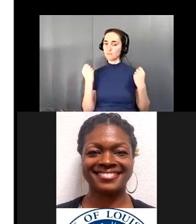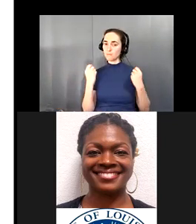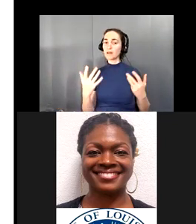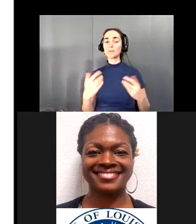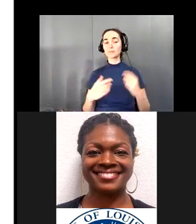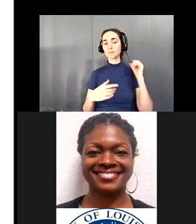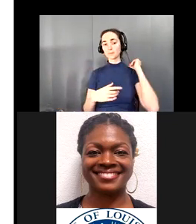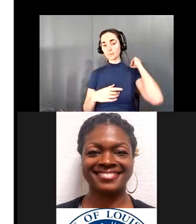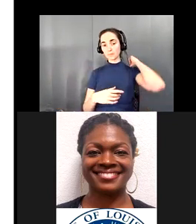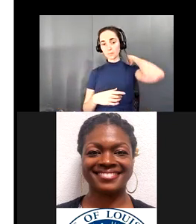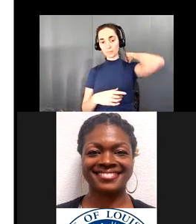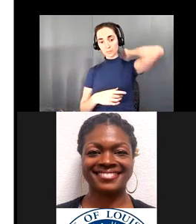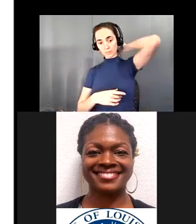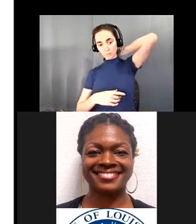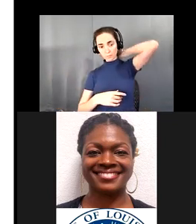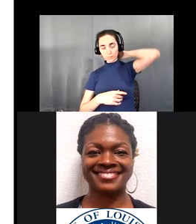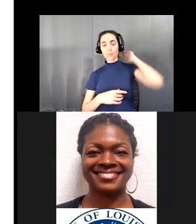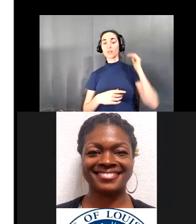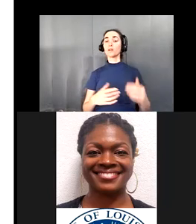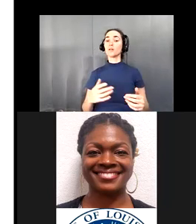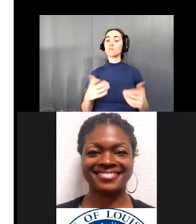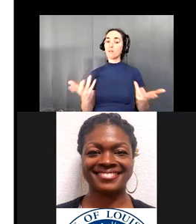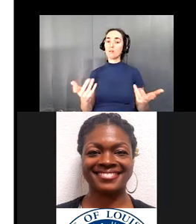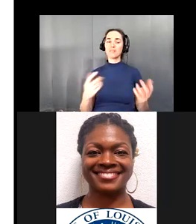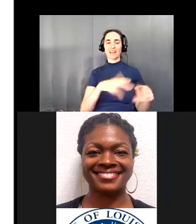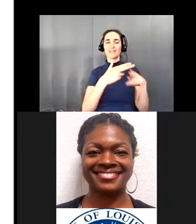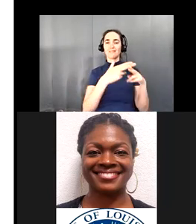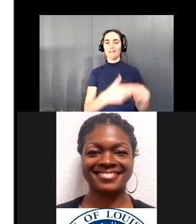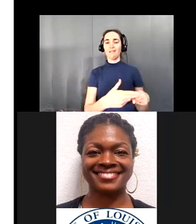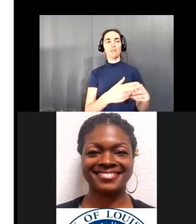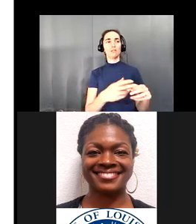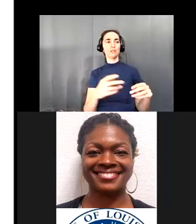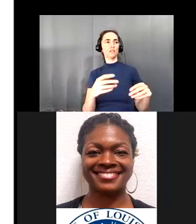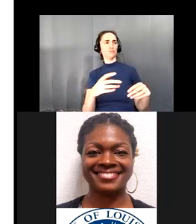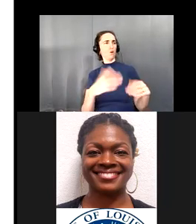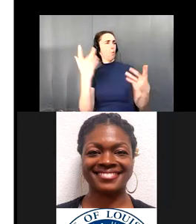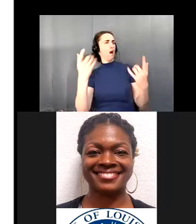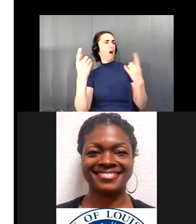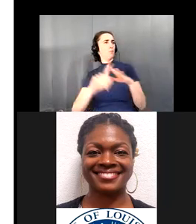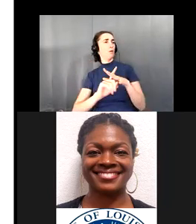we call it an unknown phenomenon watch children or, people will wander, but they they do this,